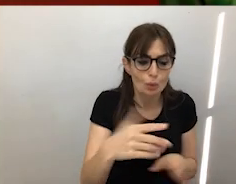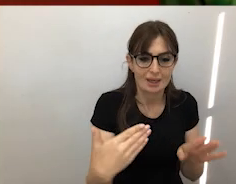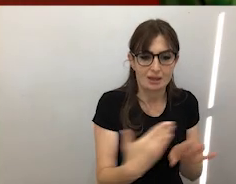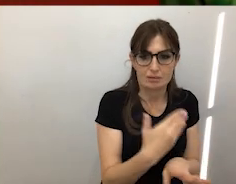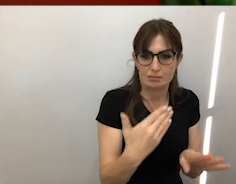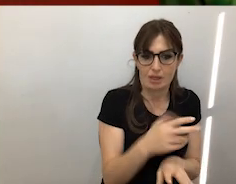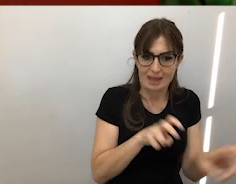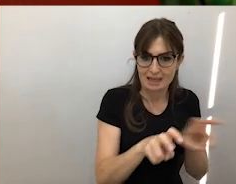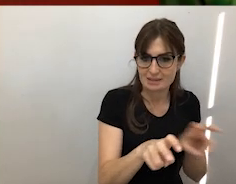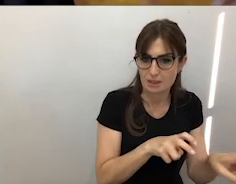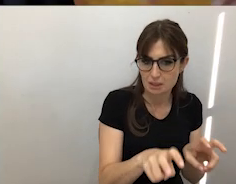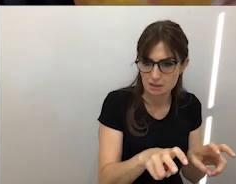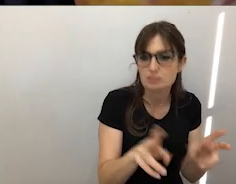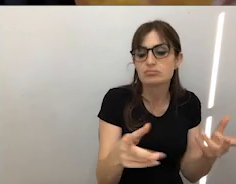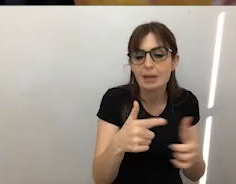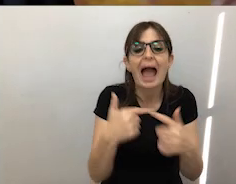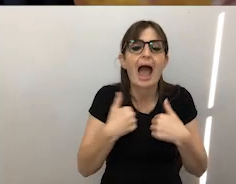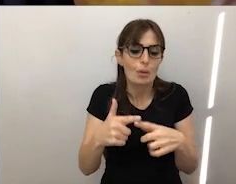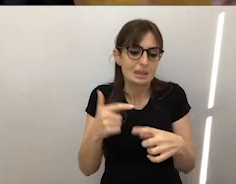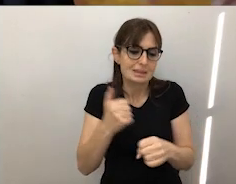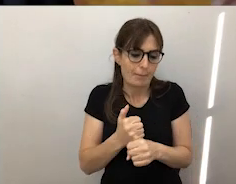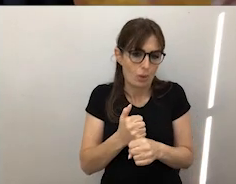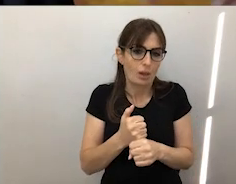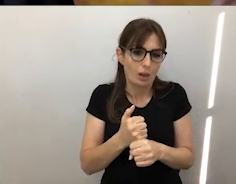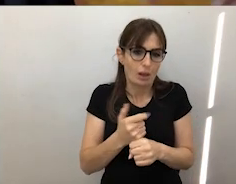organization's activities. Referring to our example income statement,